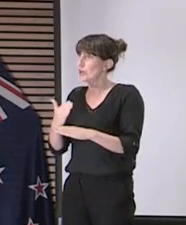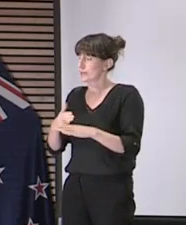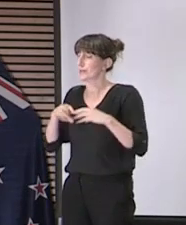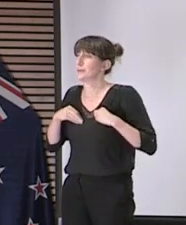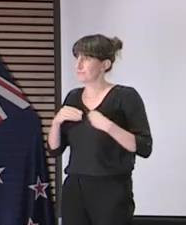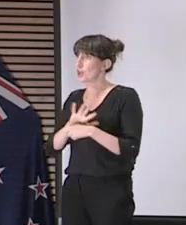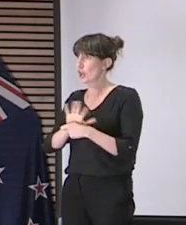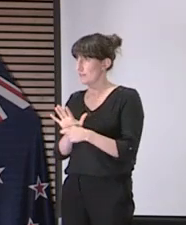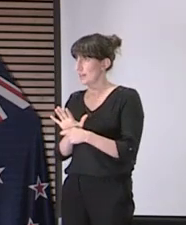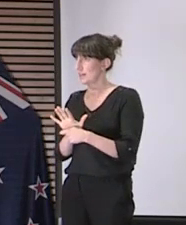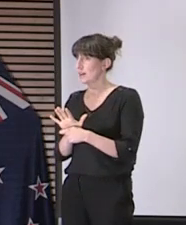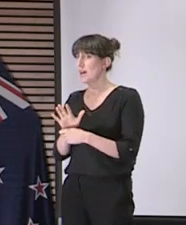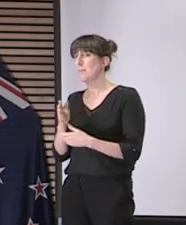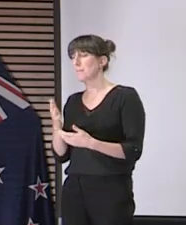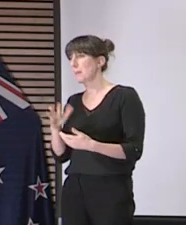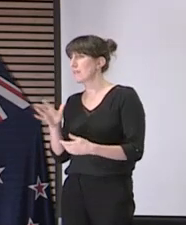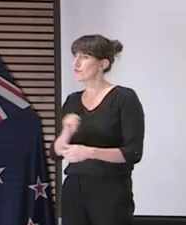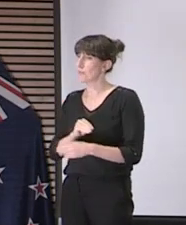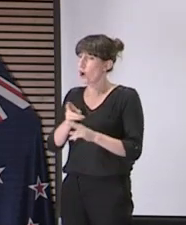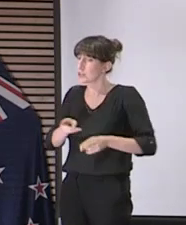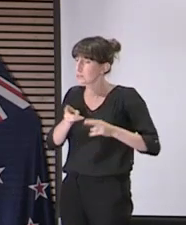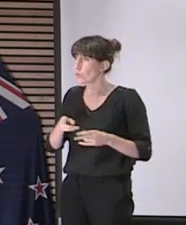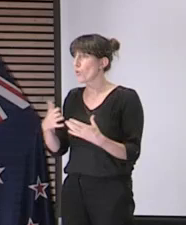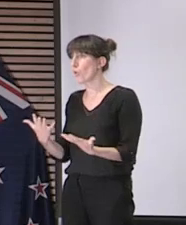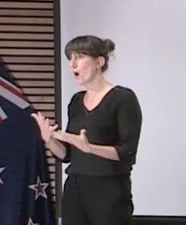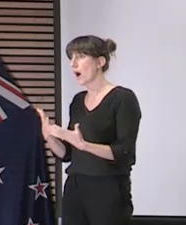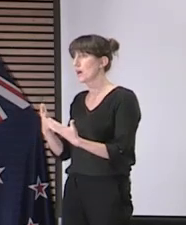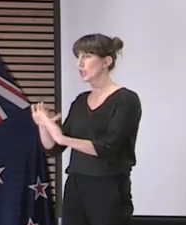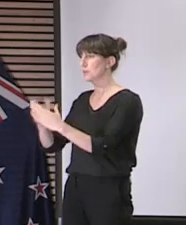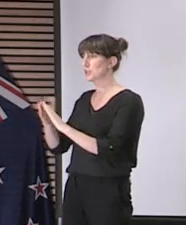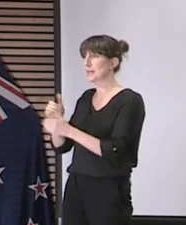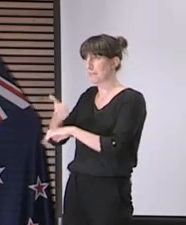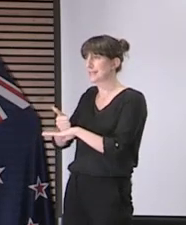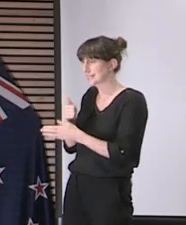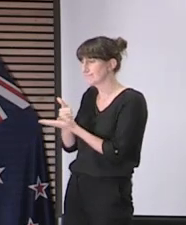there are around 20 support